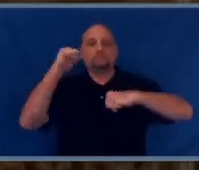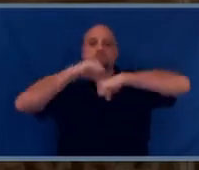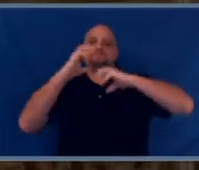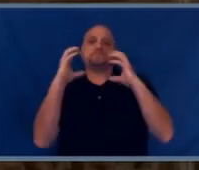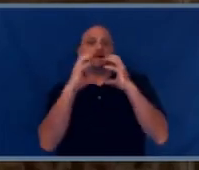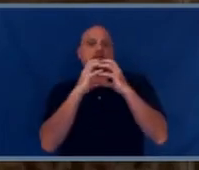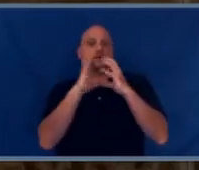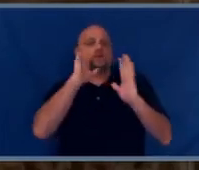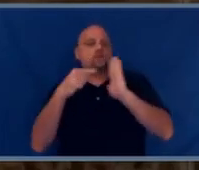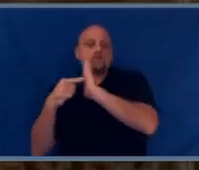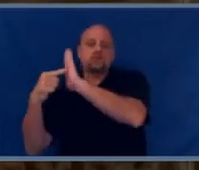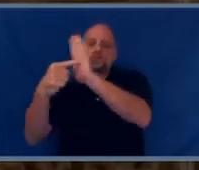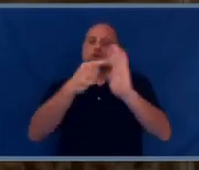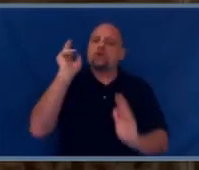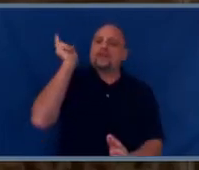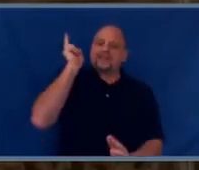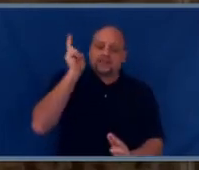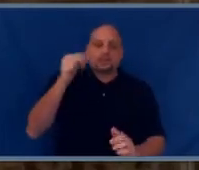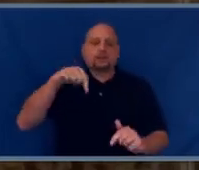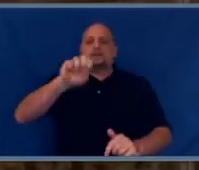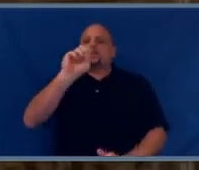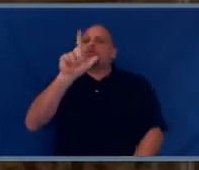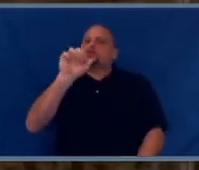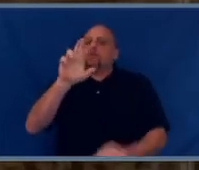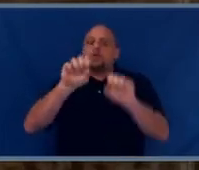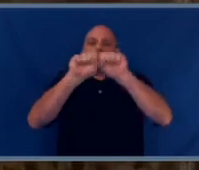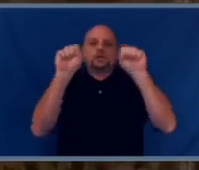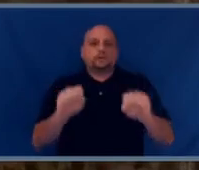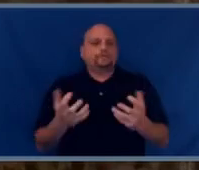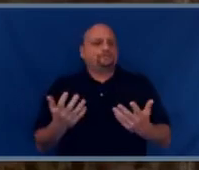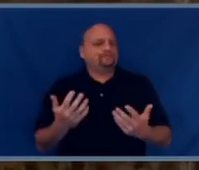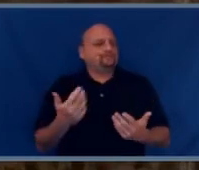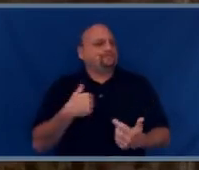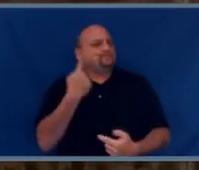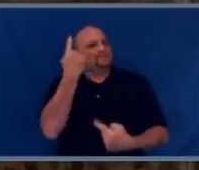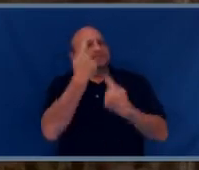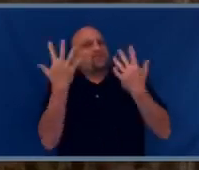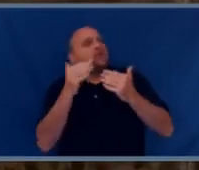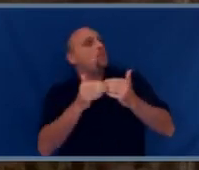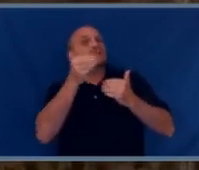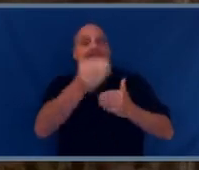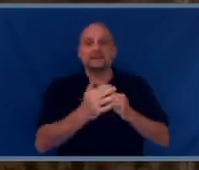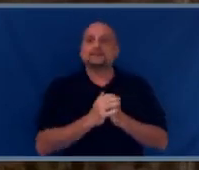SAMPLE THAT WILL SHED HISTORY ON OUR SYSTEM. NEXT, I'M YOUR HOST LAUREN, AND